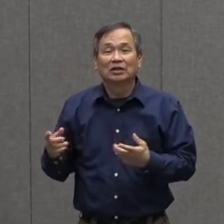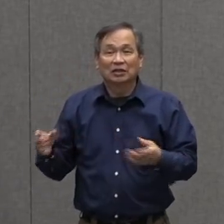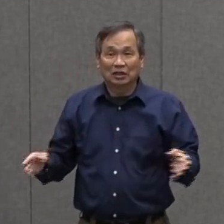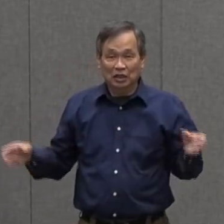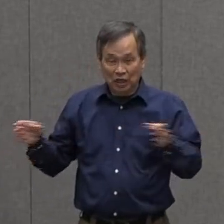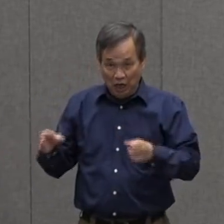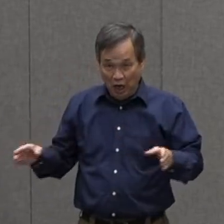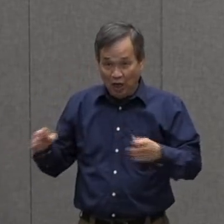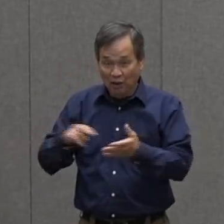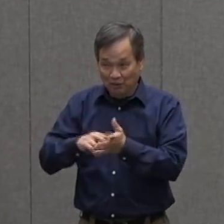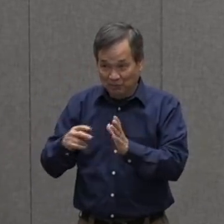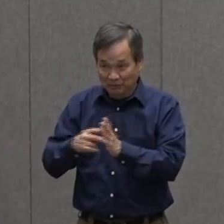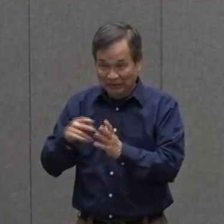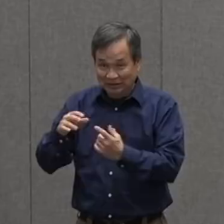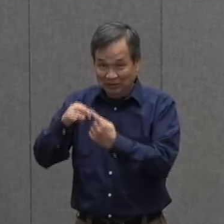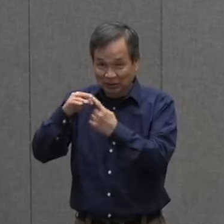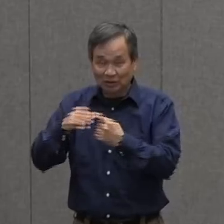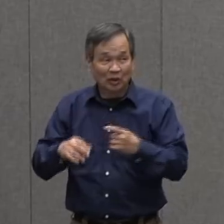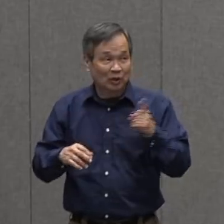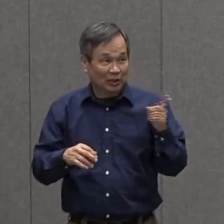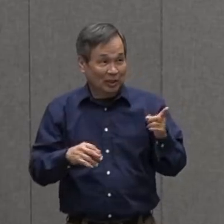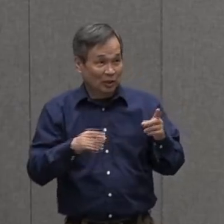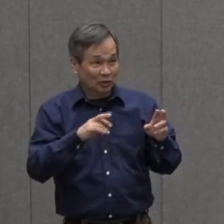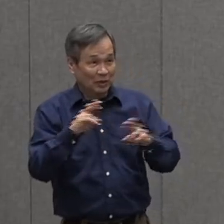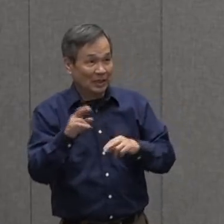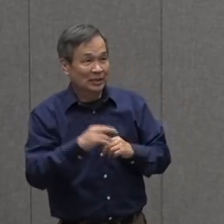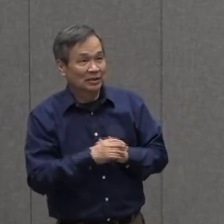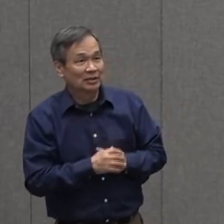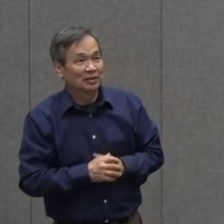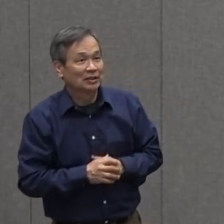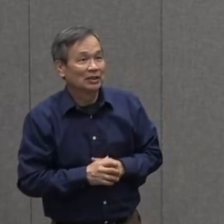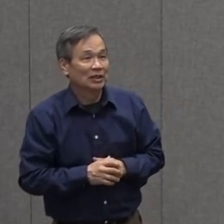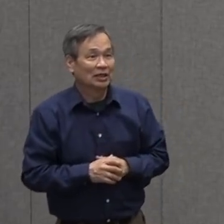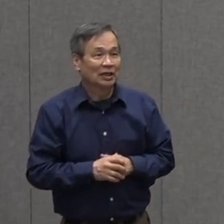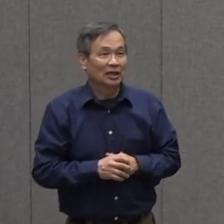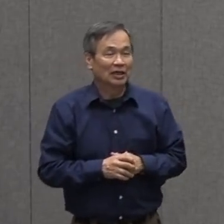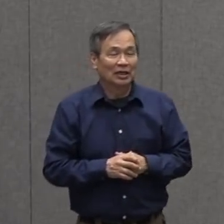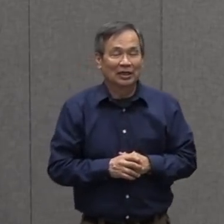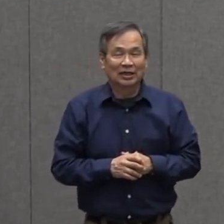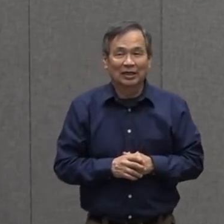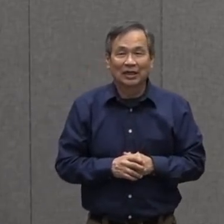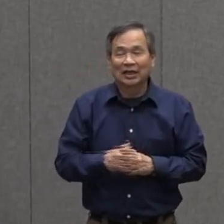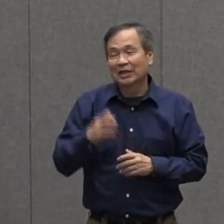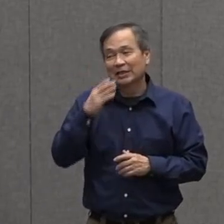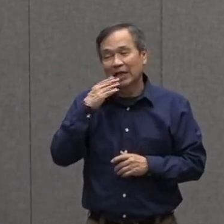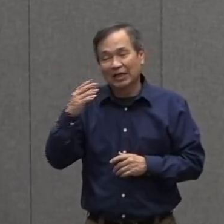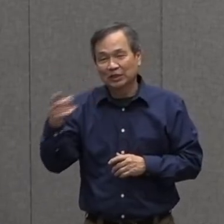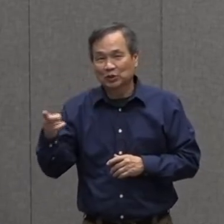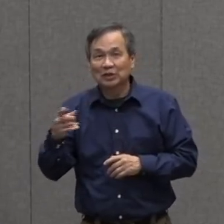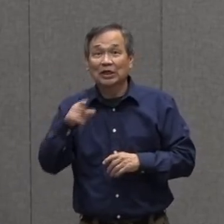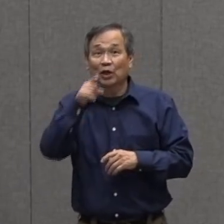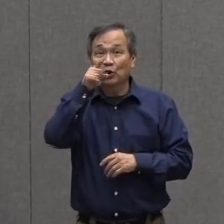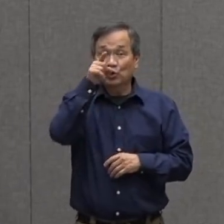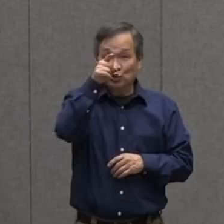I'm gonna have Mrs. Kay, thank her for her time and showing you what to do. And let's play.